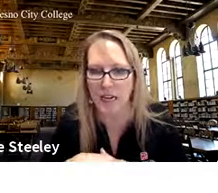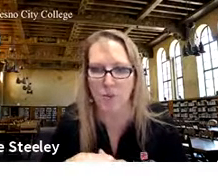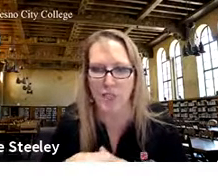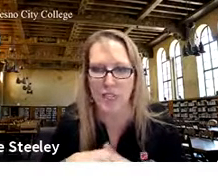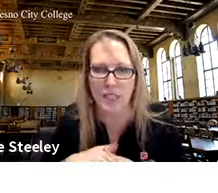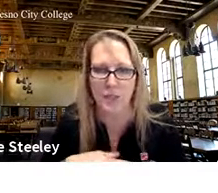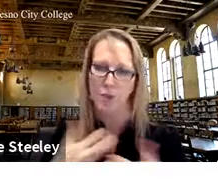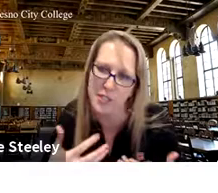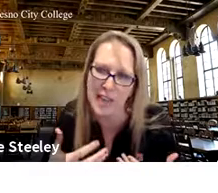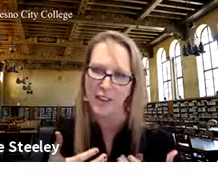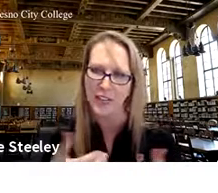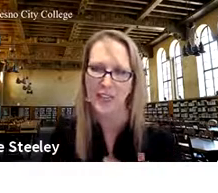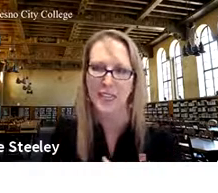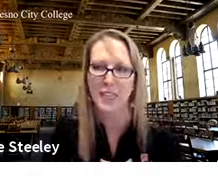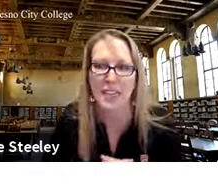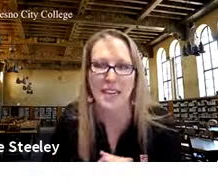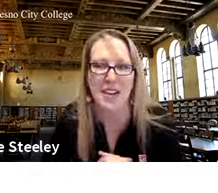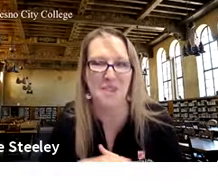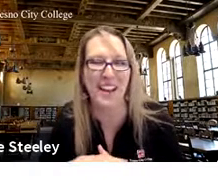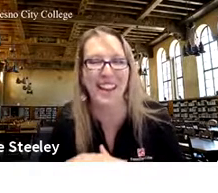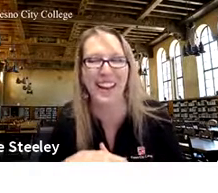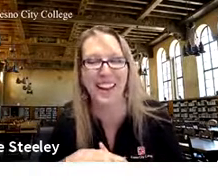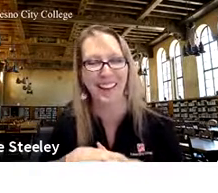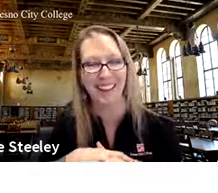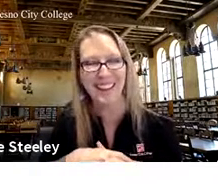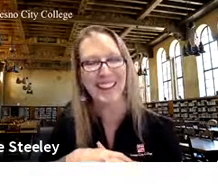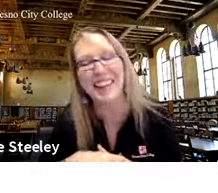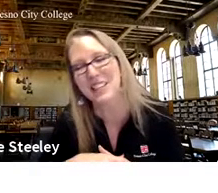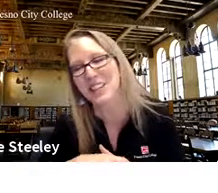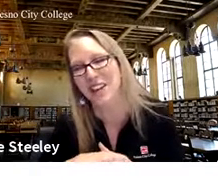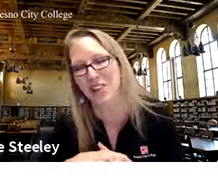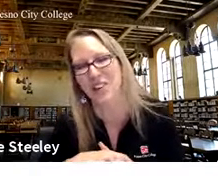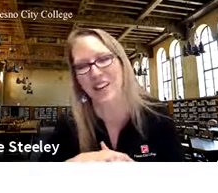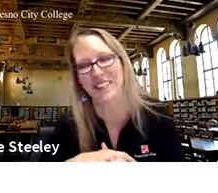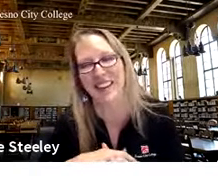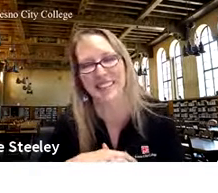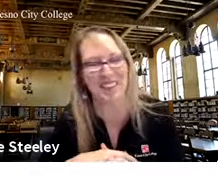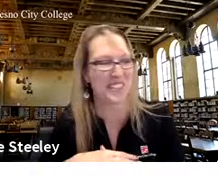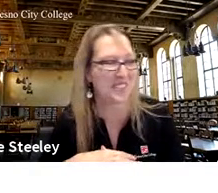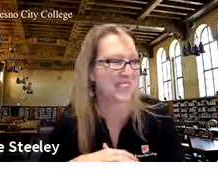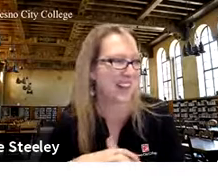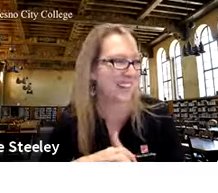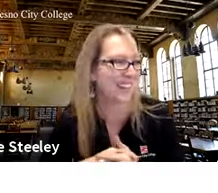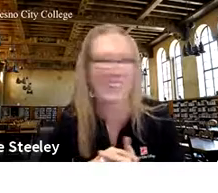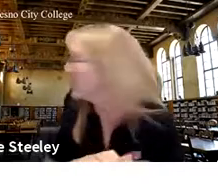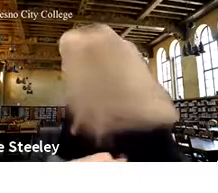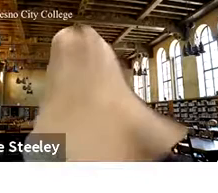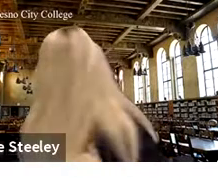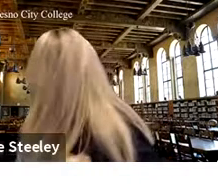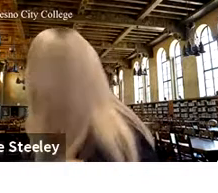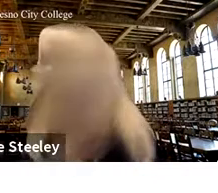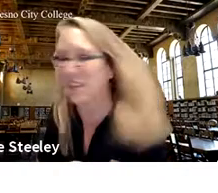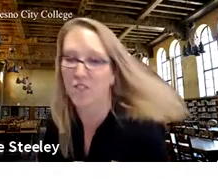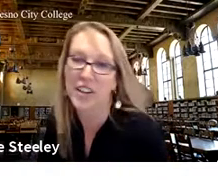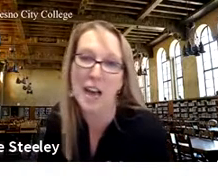expertise and the personality. He has a doggie door to go outside Steve, he's fine. They're, they're actually fighting over a yak